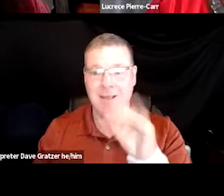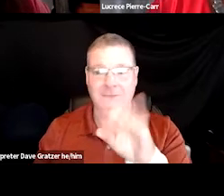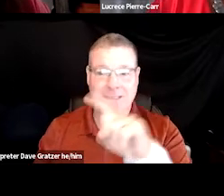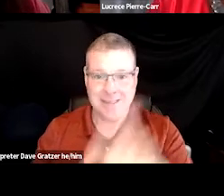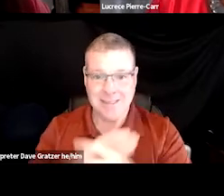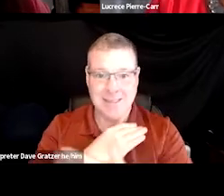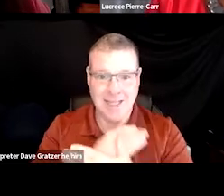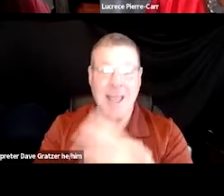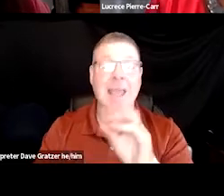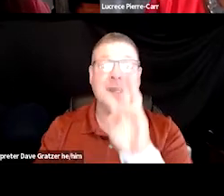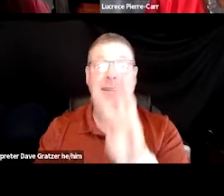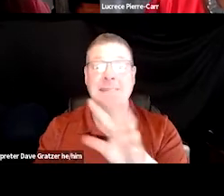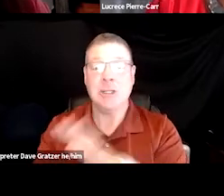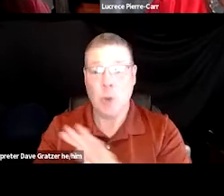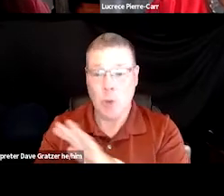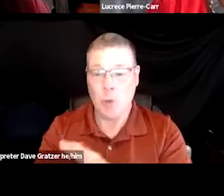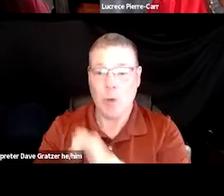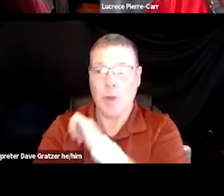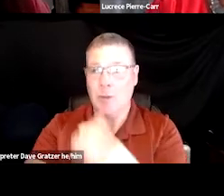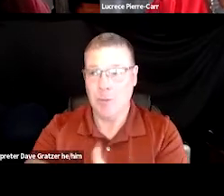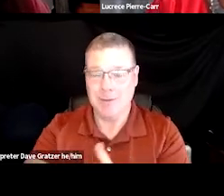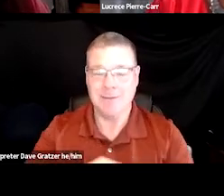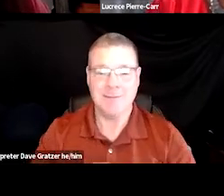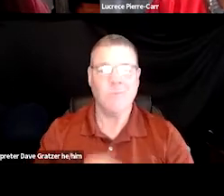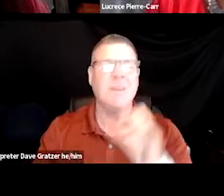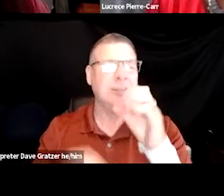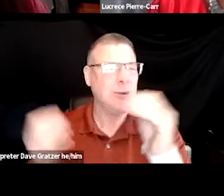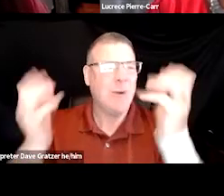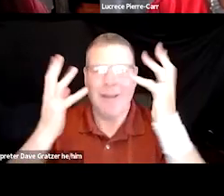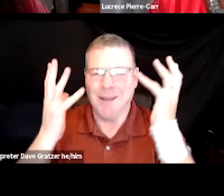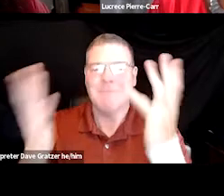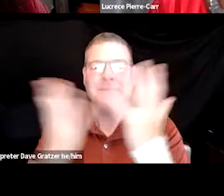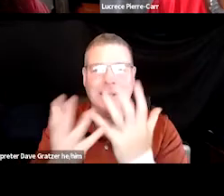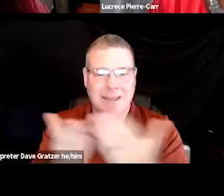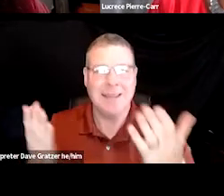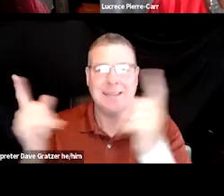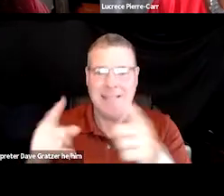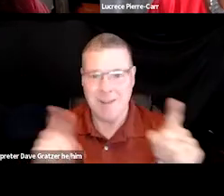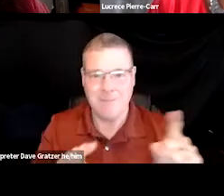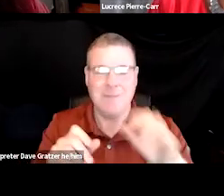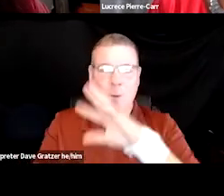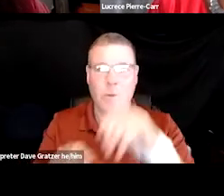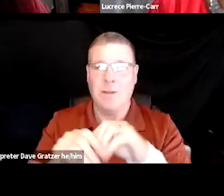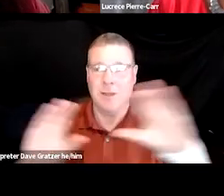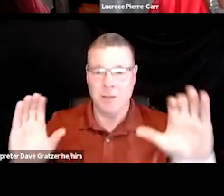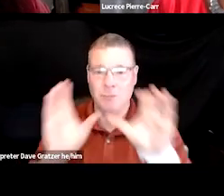and six of our local mental health authority partners. So there's a lot of things that are happening within our crisis center.